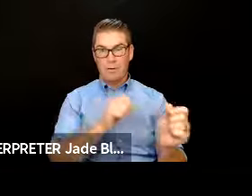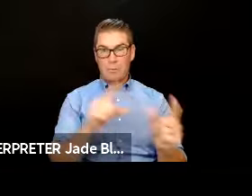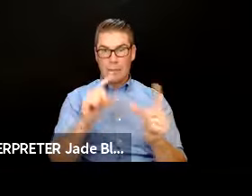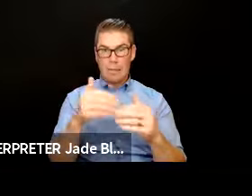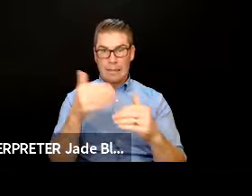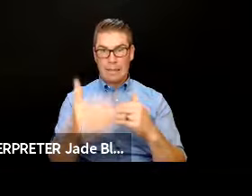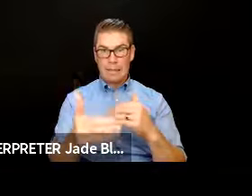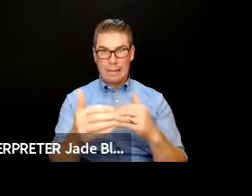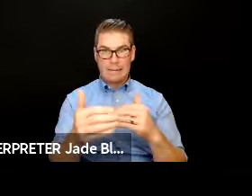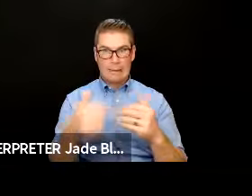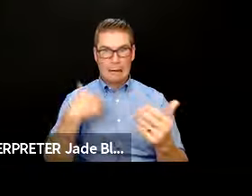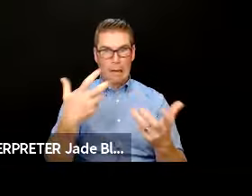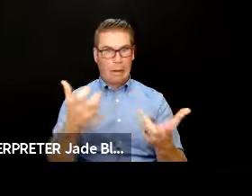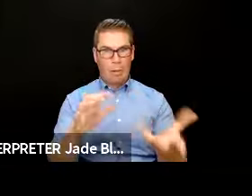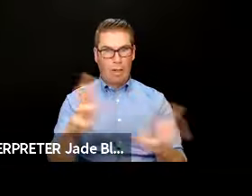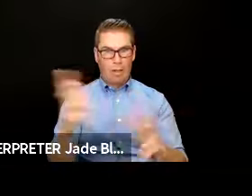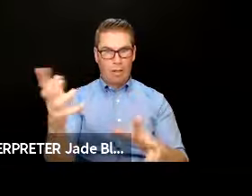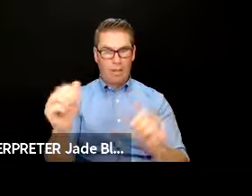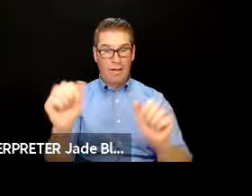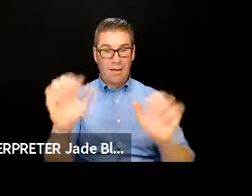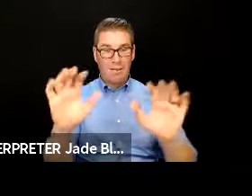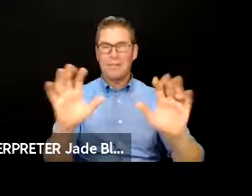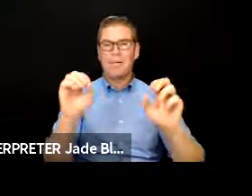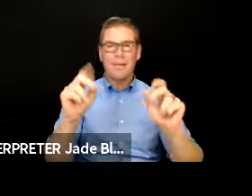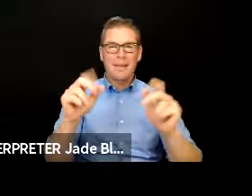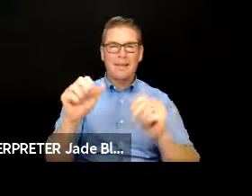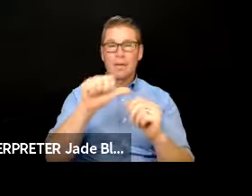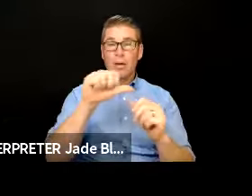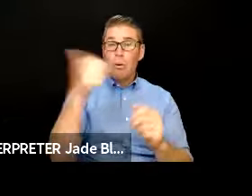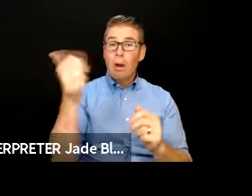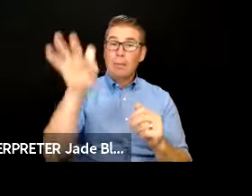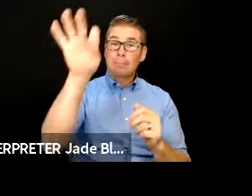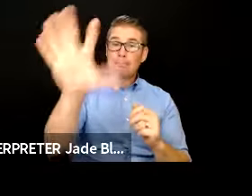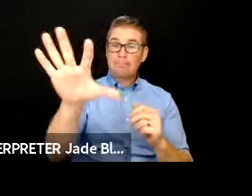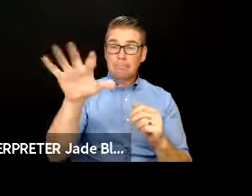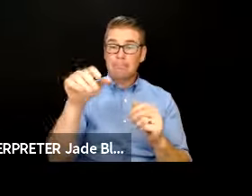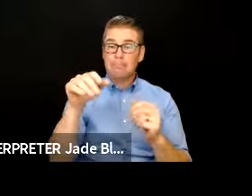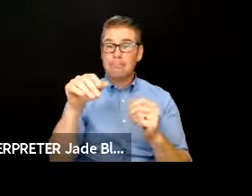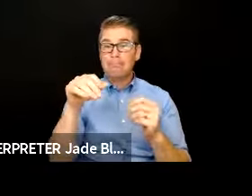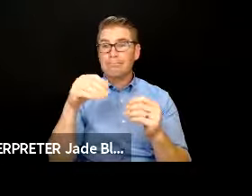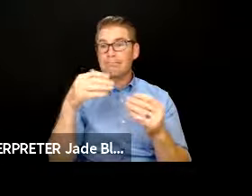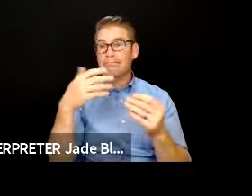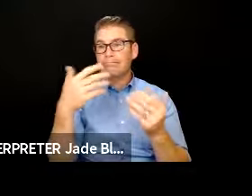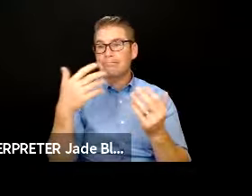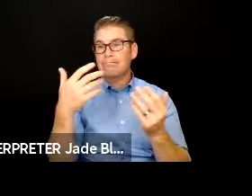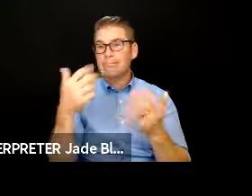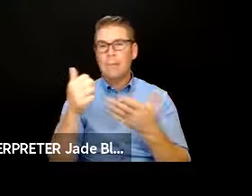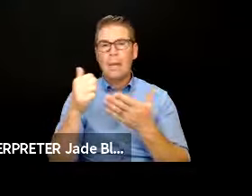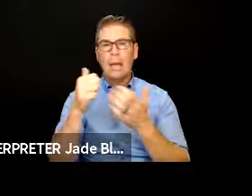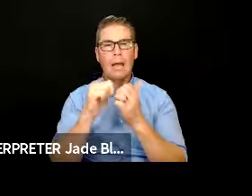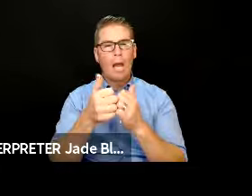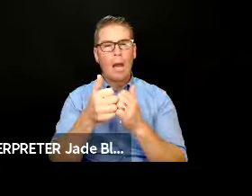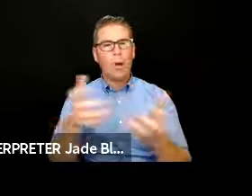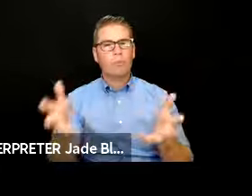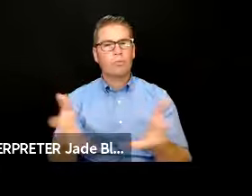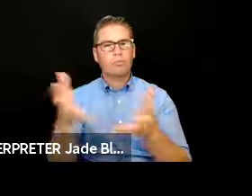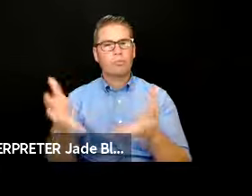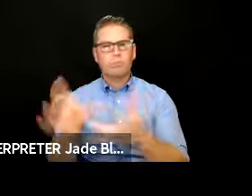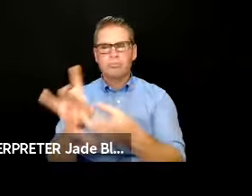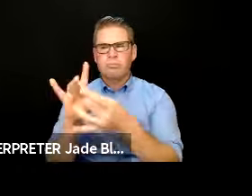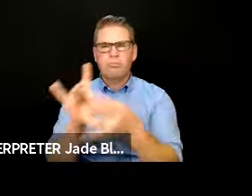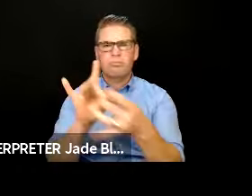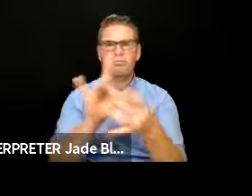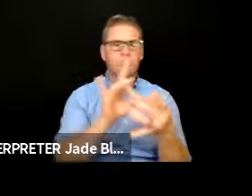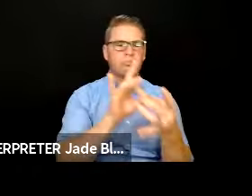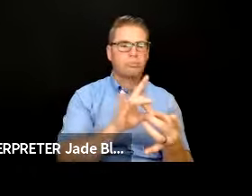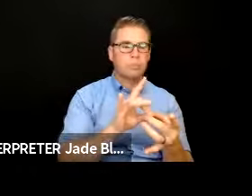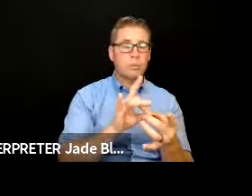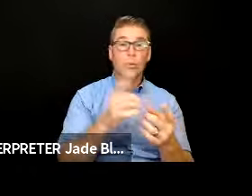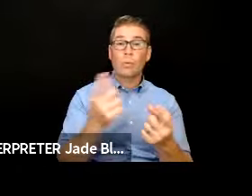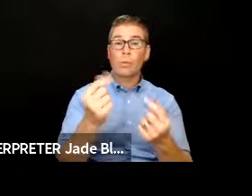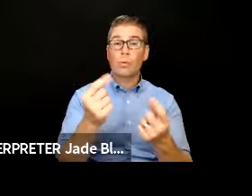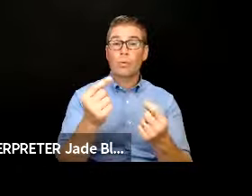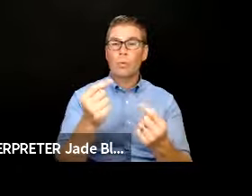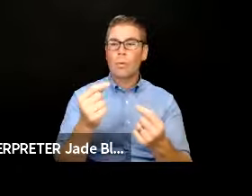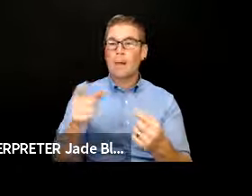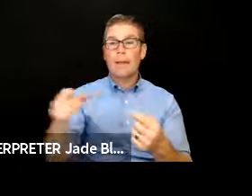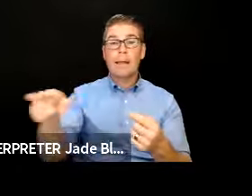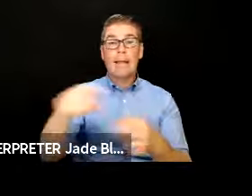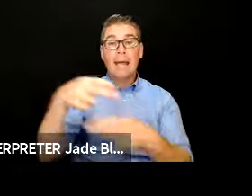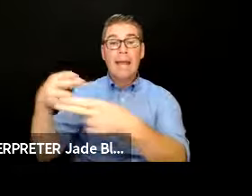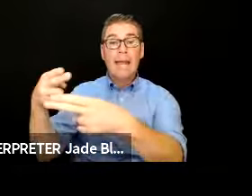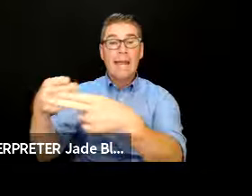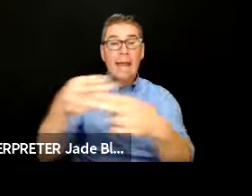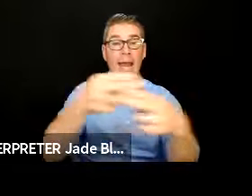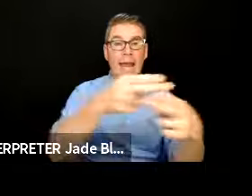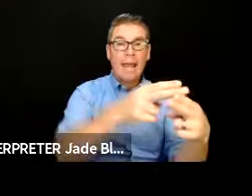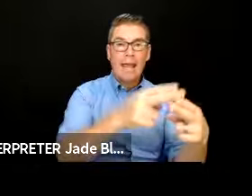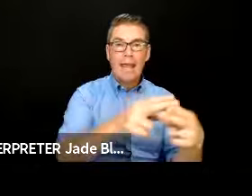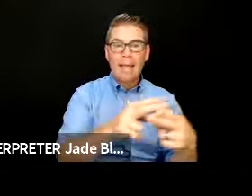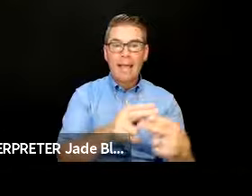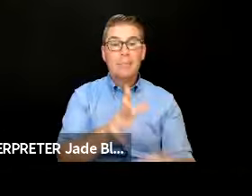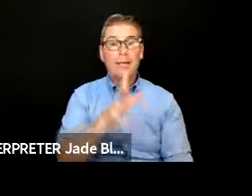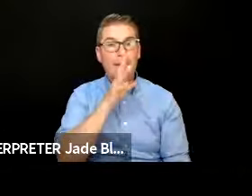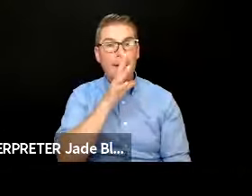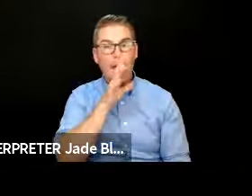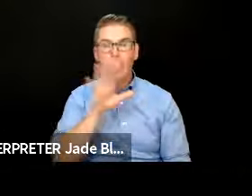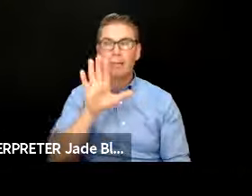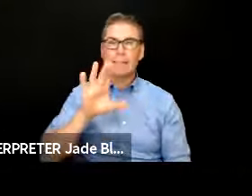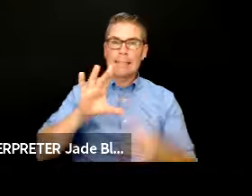Okay. I'm going to wait for it to forward.